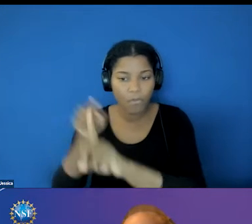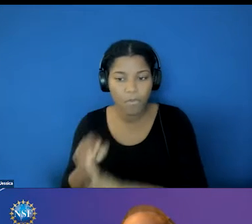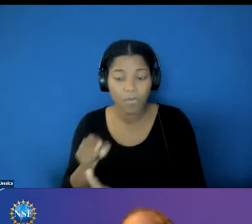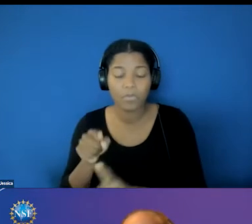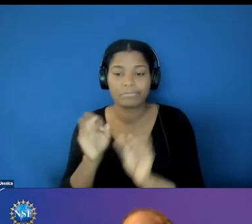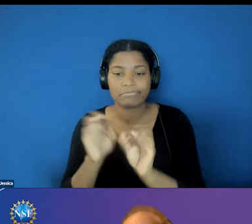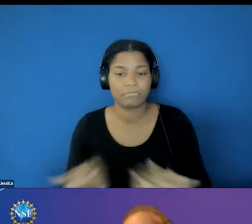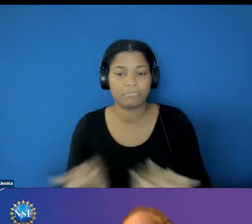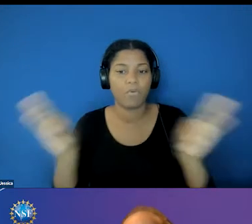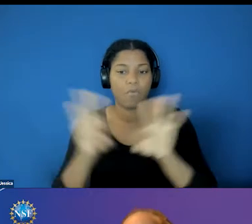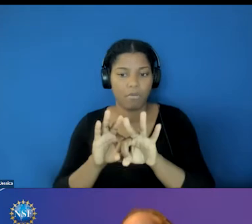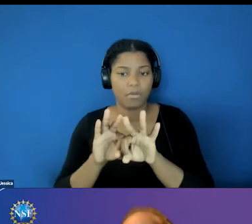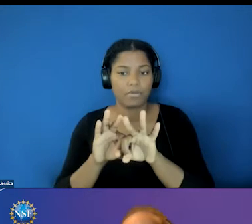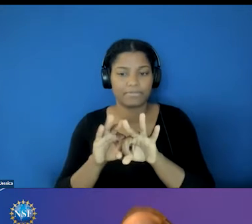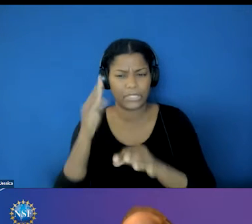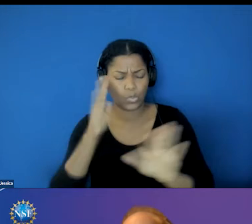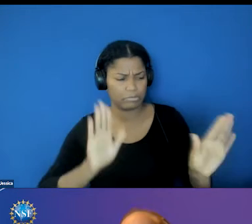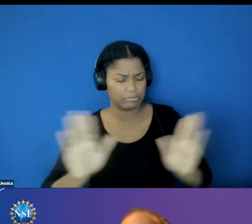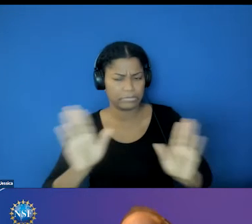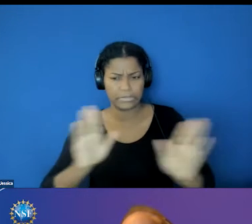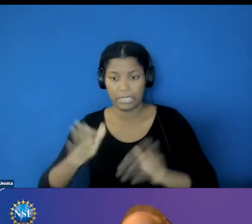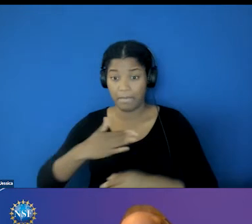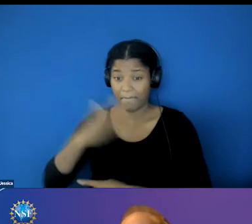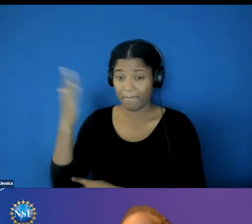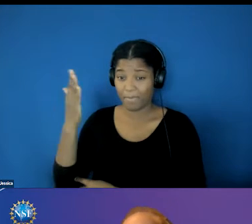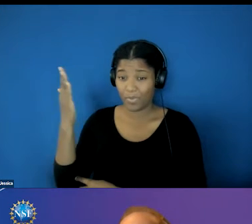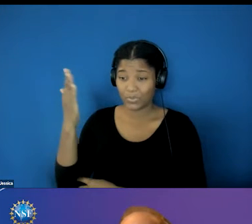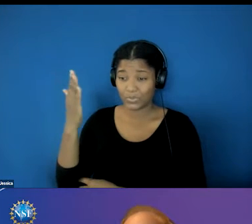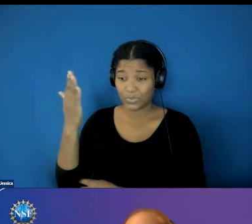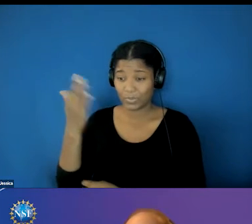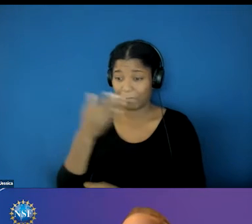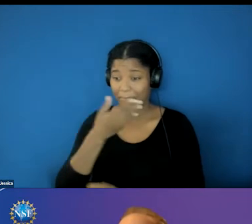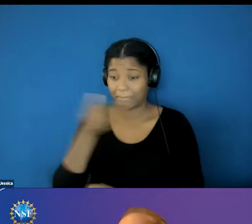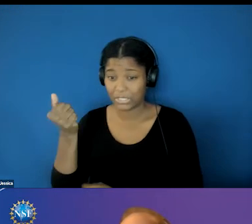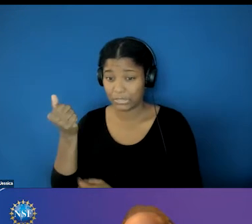it's important to know whether your proposal is better targeted toward NIH,